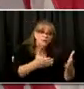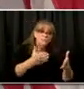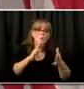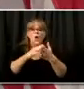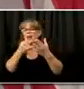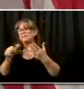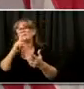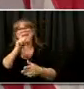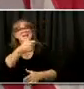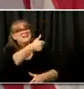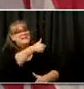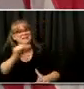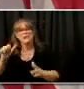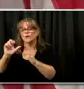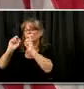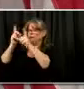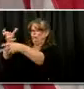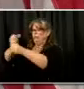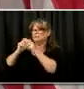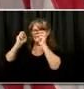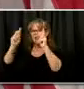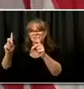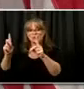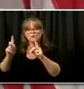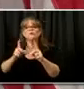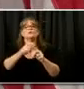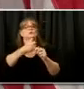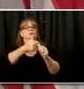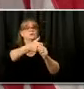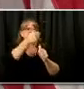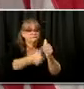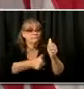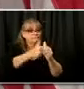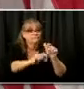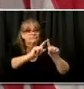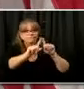district has one and they're all open to you and available to you but please make sure your kid